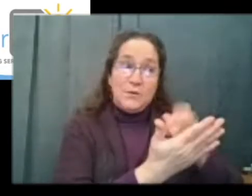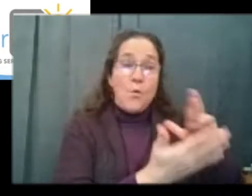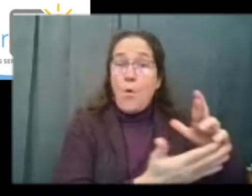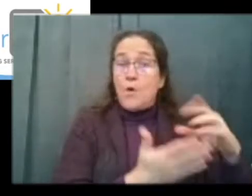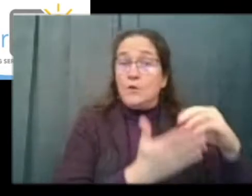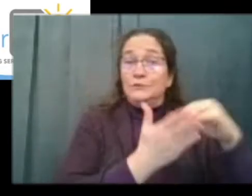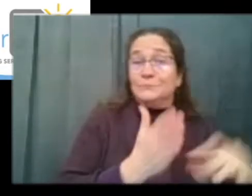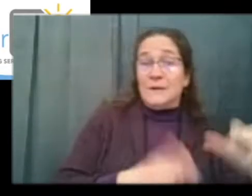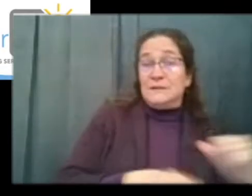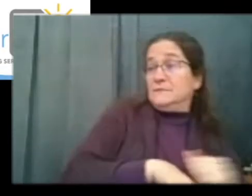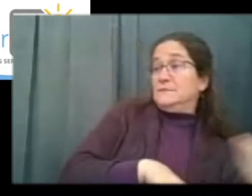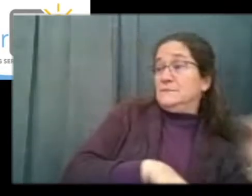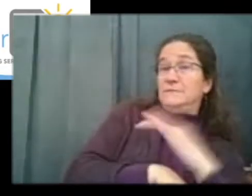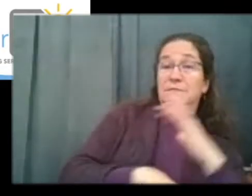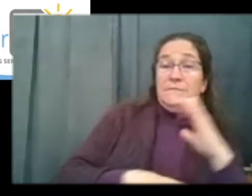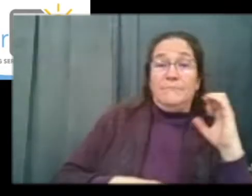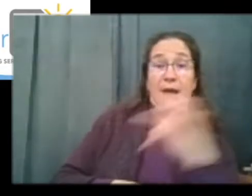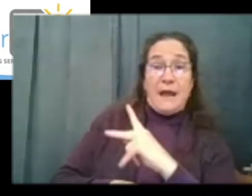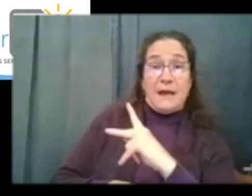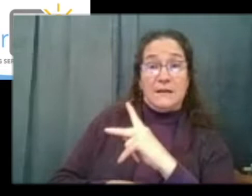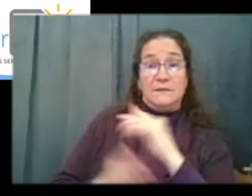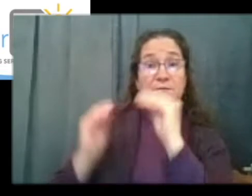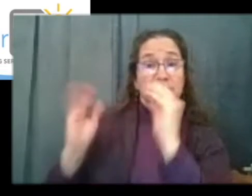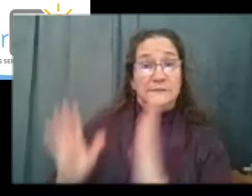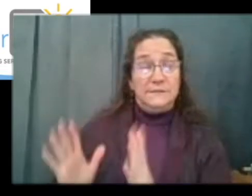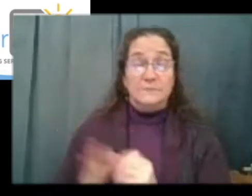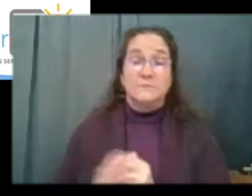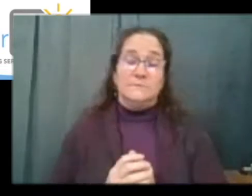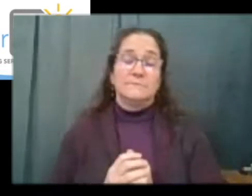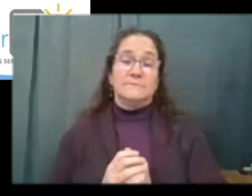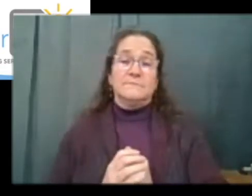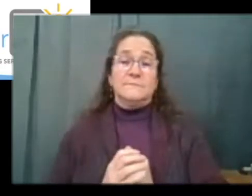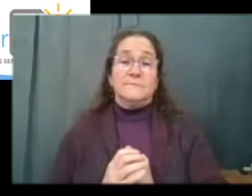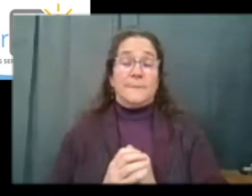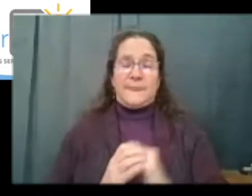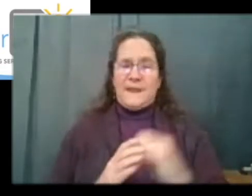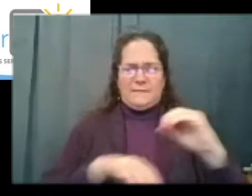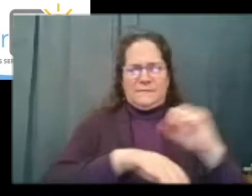to the teacher. This can be via the United States Postal Service